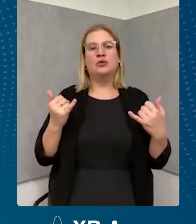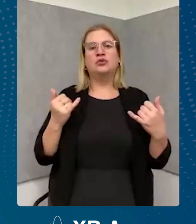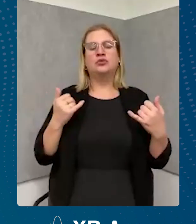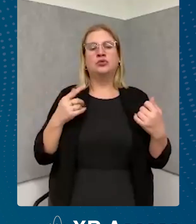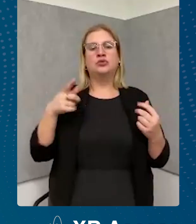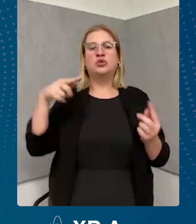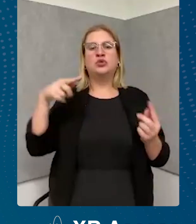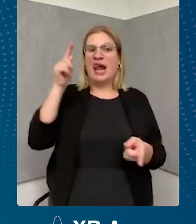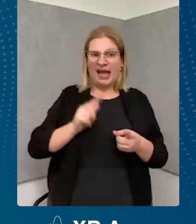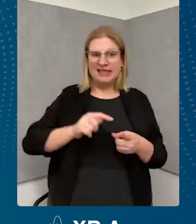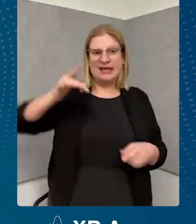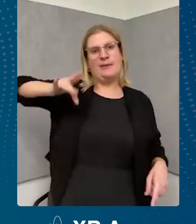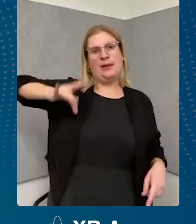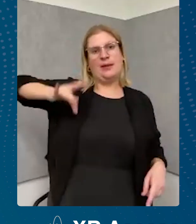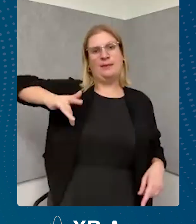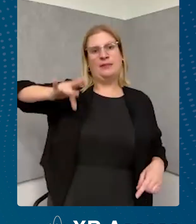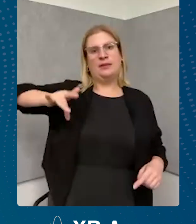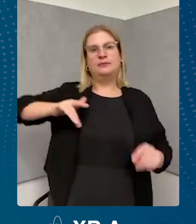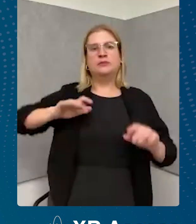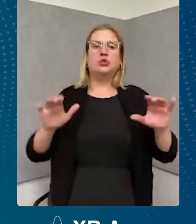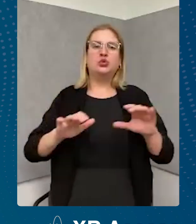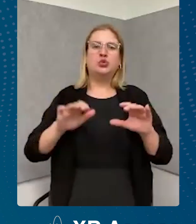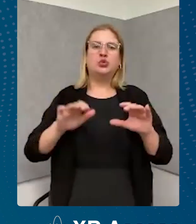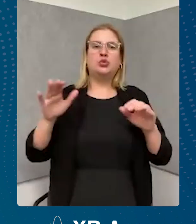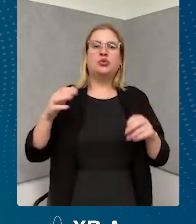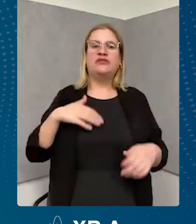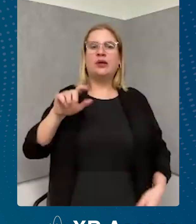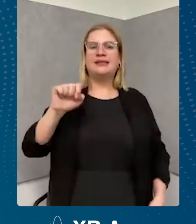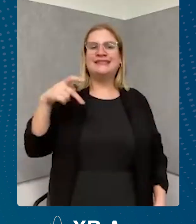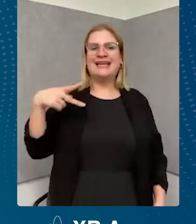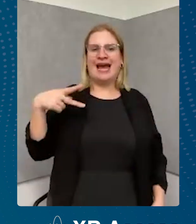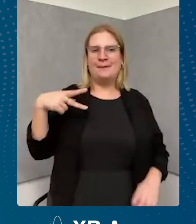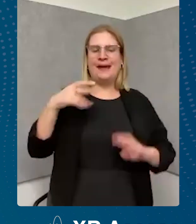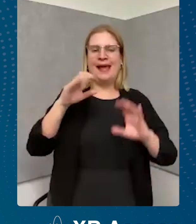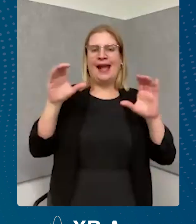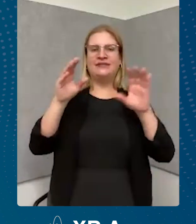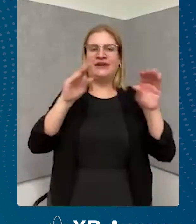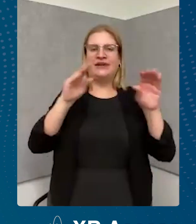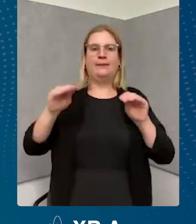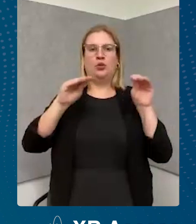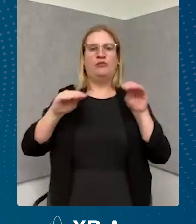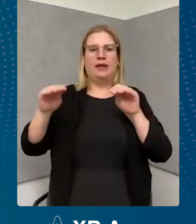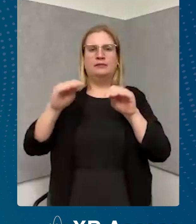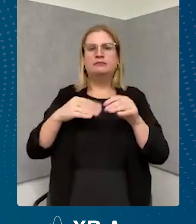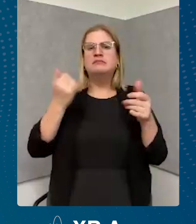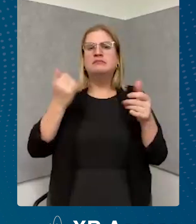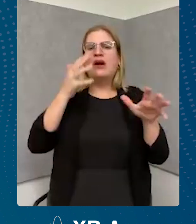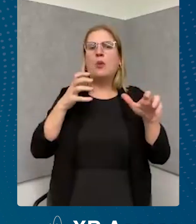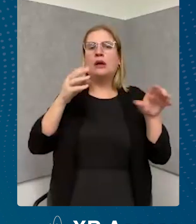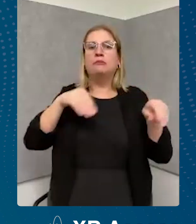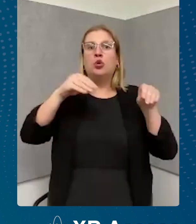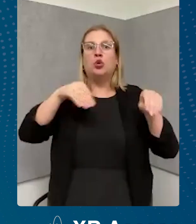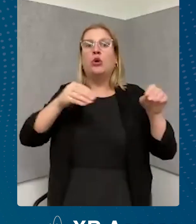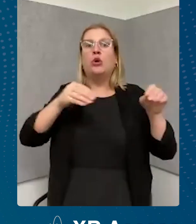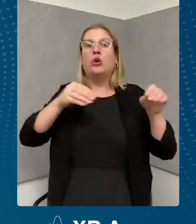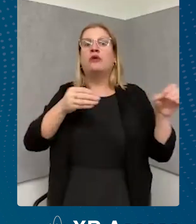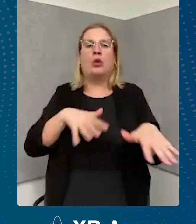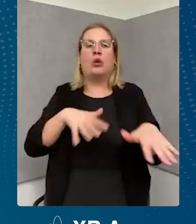just to press. I just click here, and let's say I want to move a little faster. Let's adjust that.